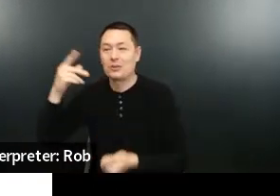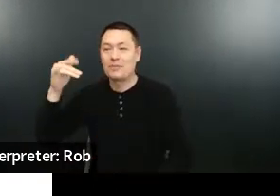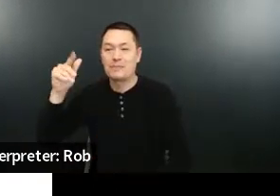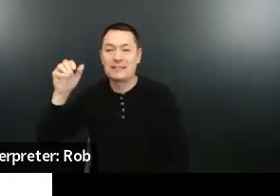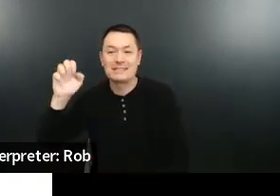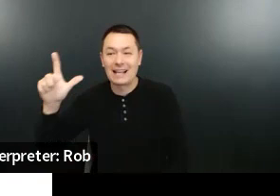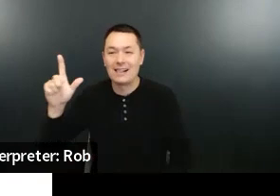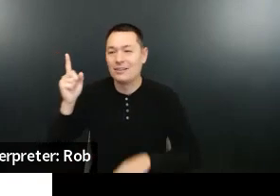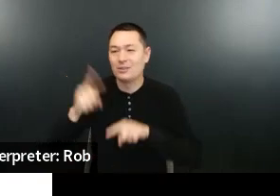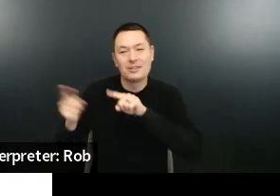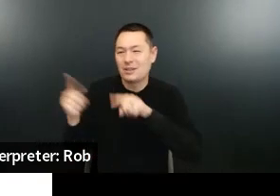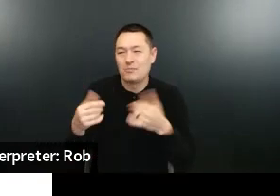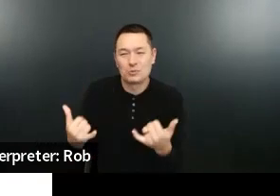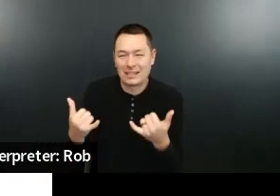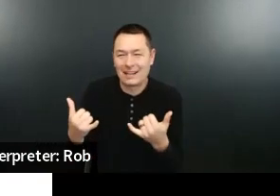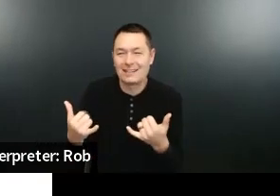He's taking some well-deserved time off.